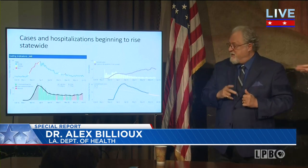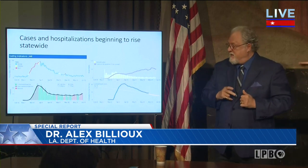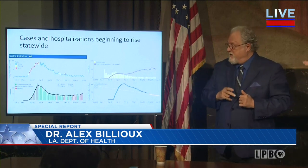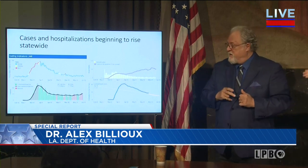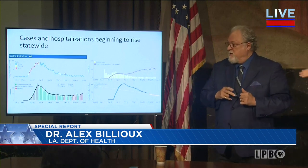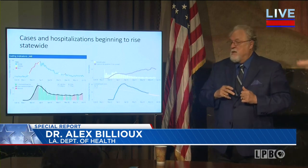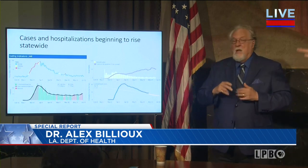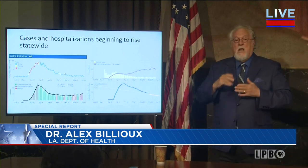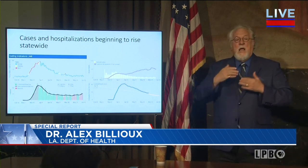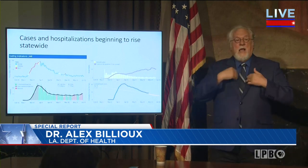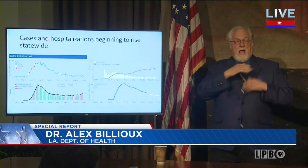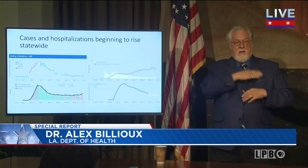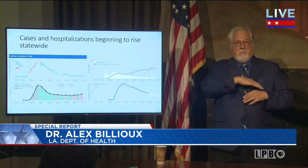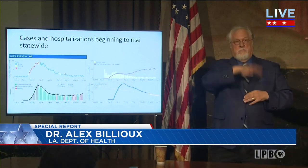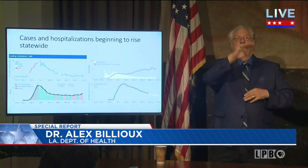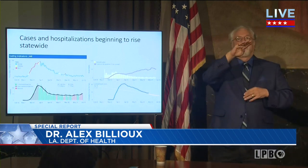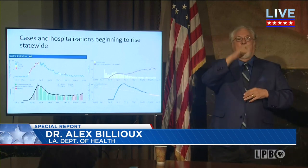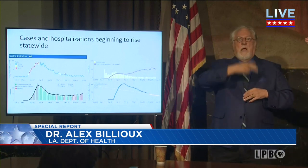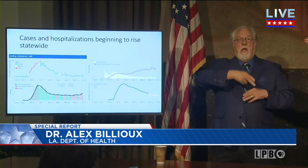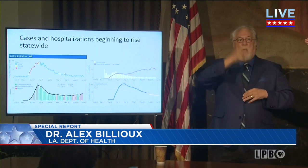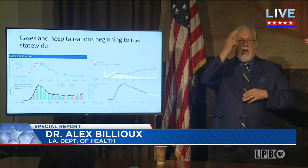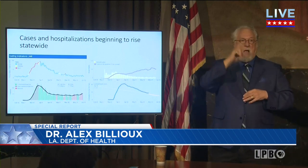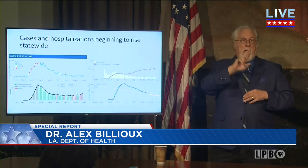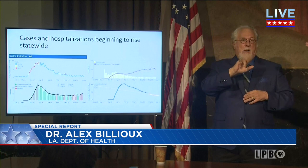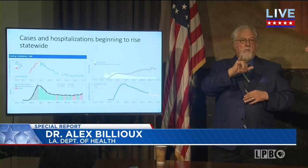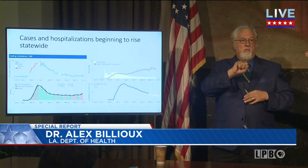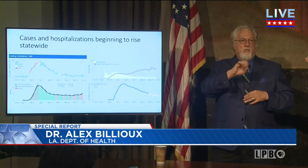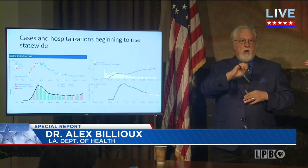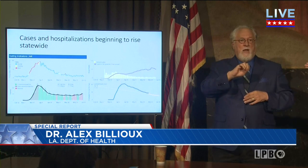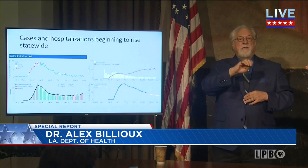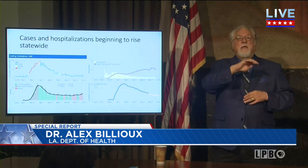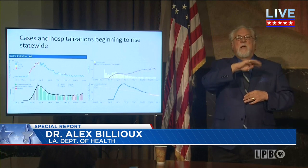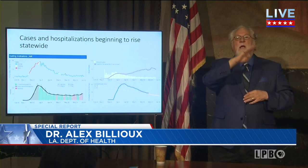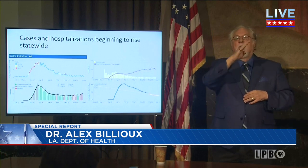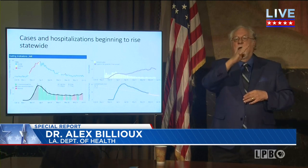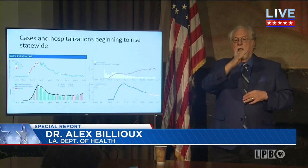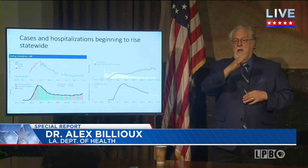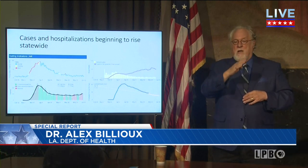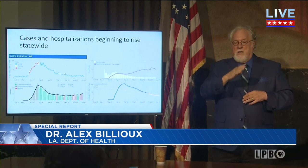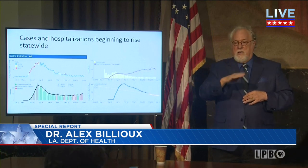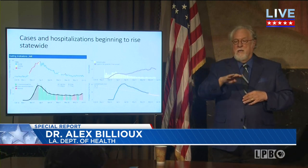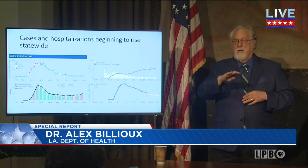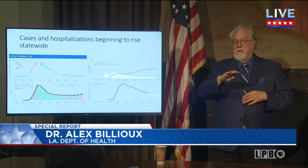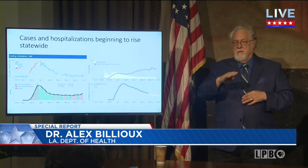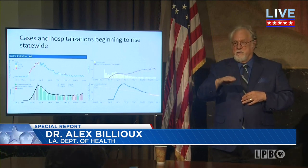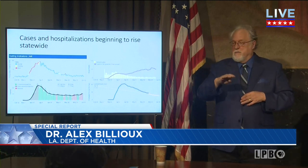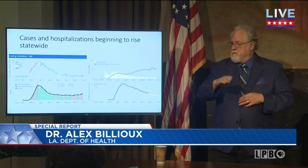IT'S THE EPIARE CURVE. THAT'S THE NUMBER OF CASES REPORTED EACH DAY. CERTAINLY YOU CAN SEE.